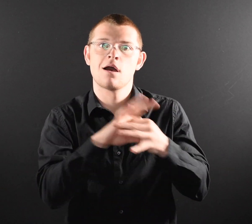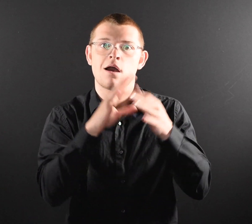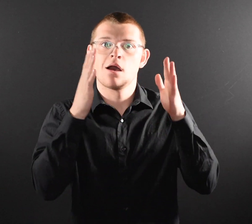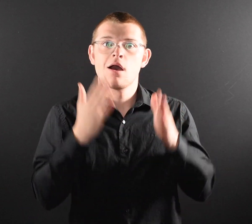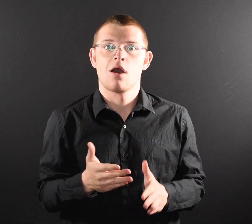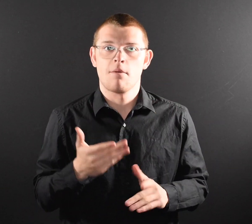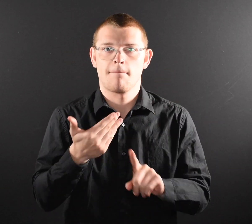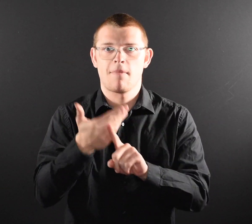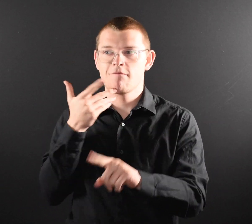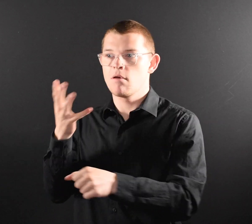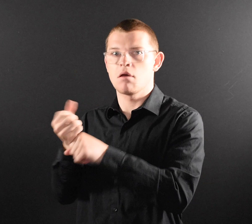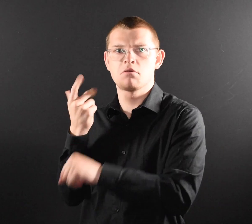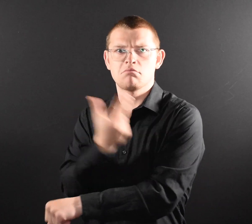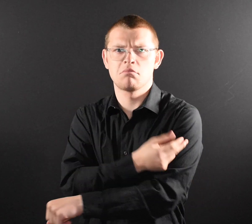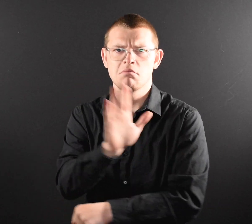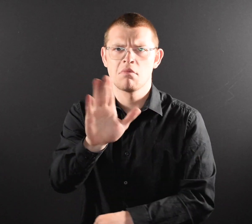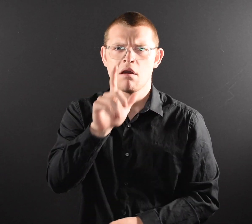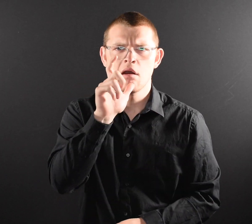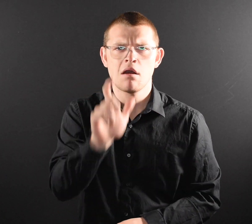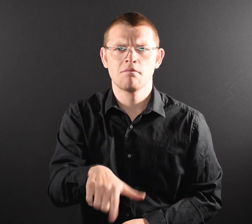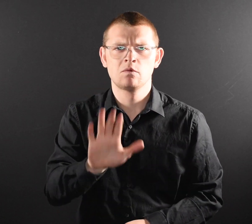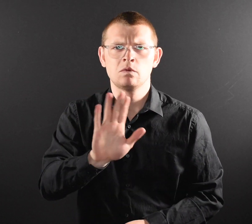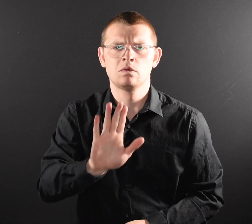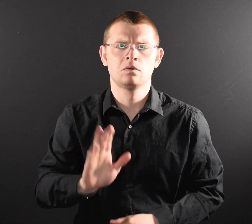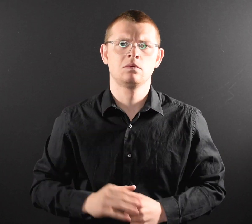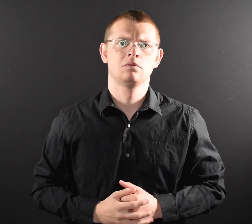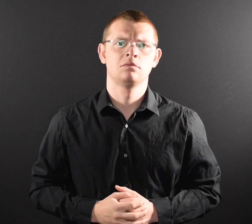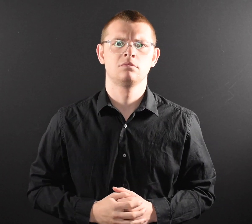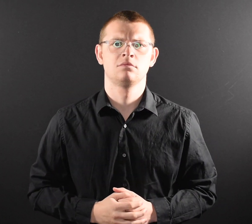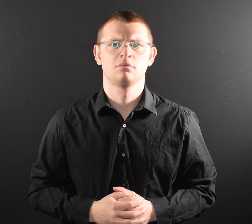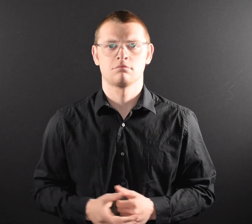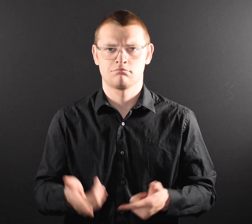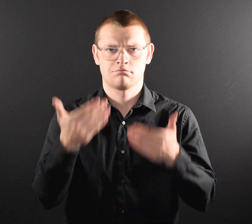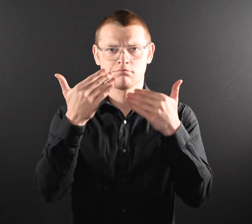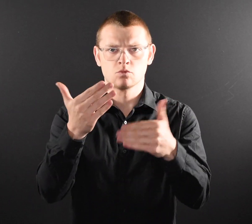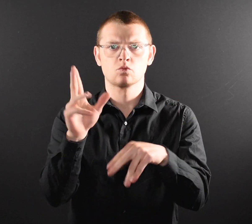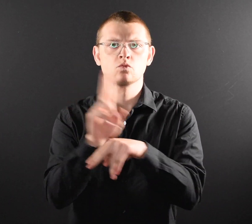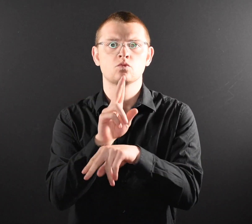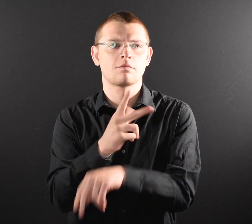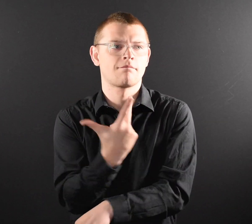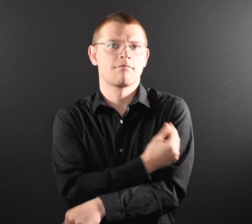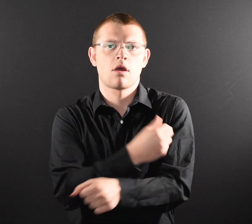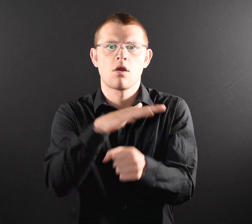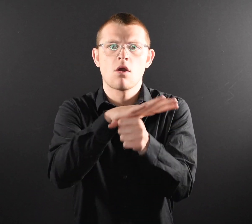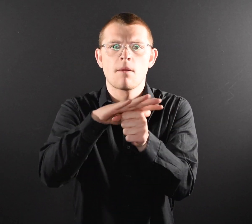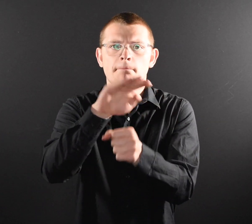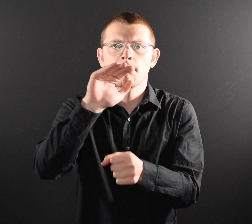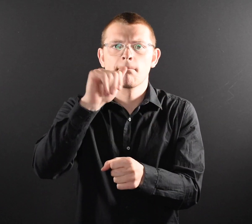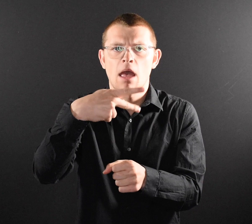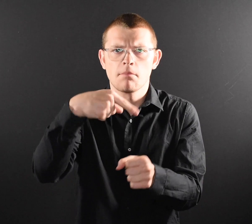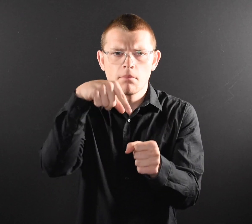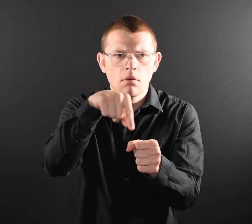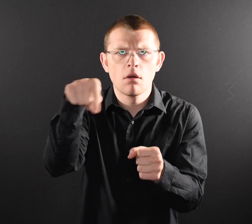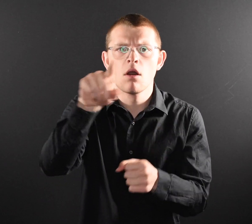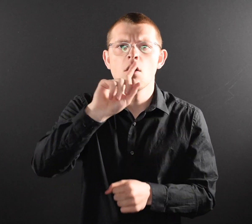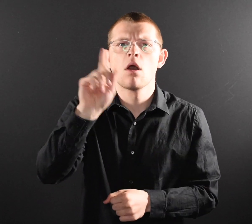Vaccine Connector before getting their shot. o Use the Vaccine Locator Map to